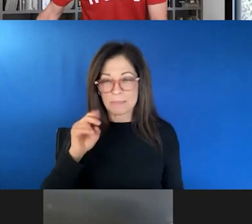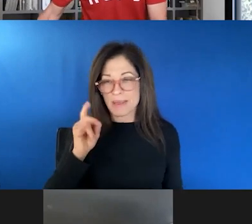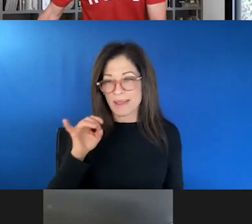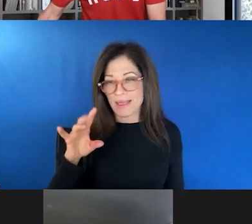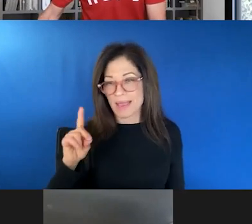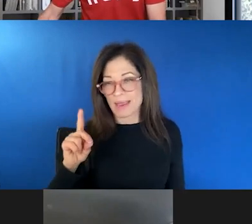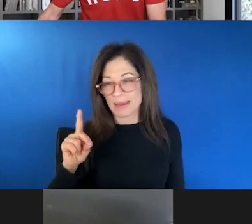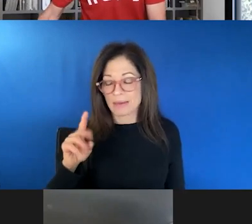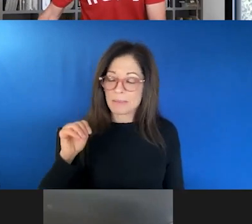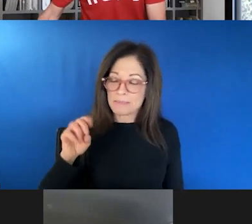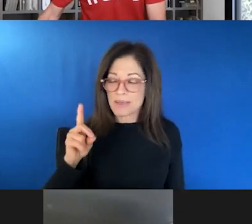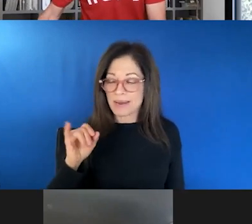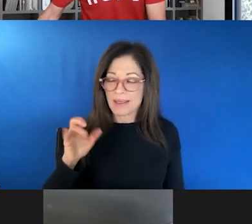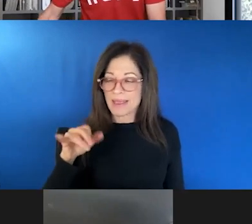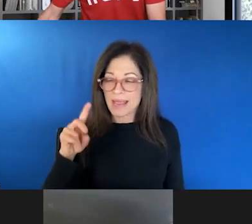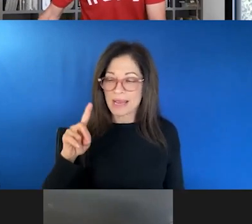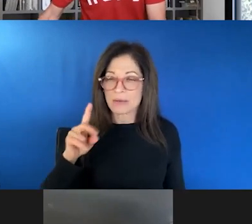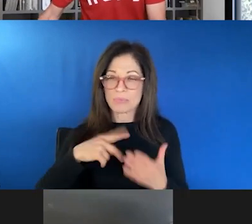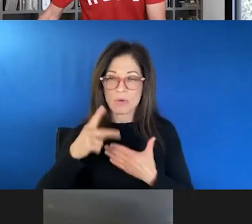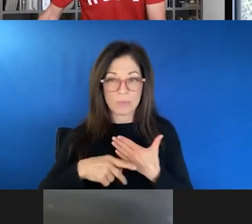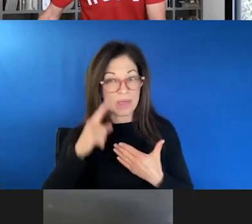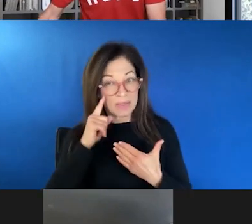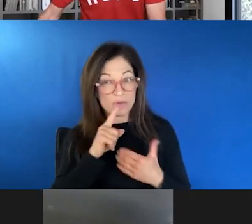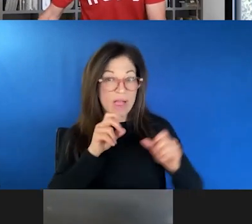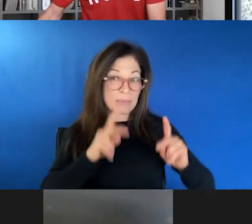THERE IS REAL OPPORTUNITIES TO BRING THE CONTENT TO THIS SHOW AND